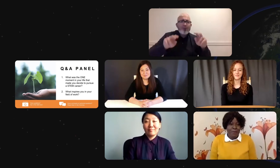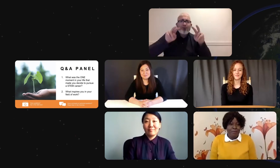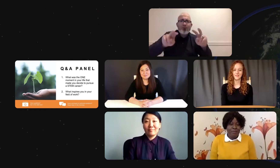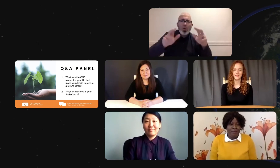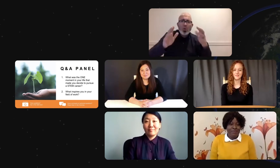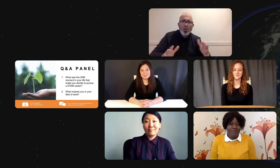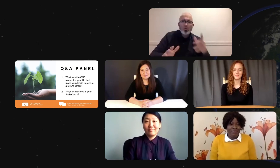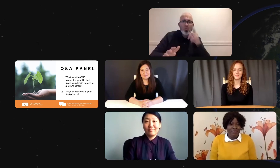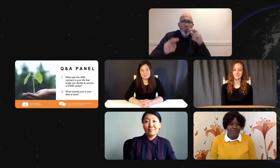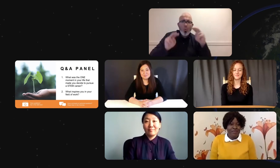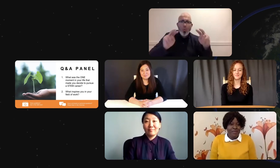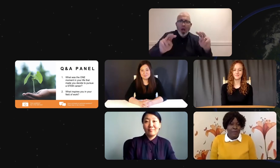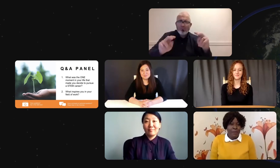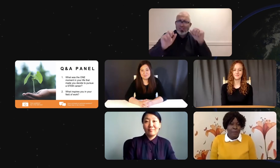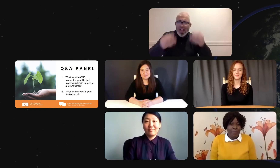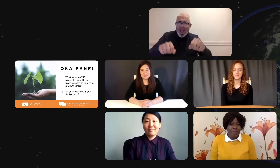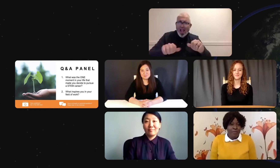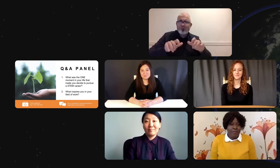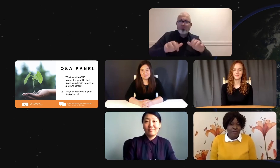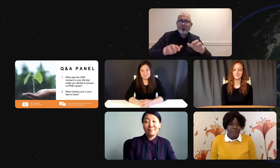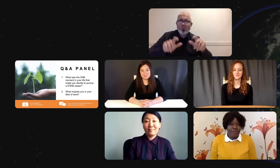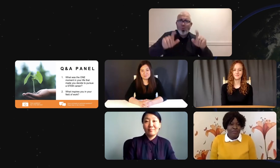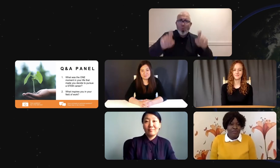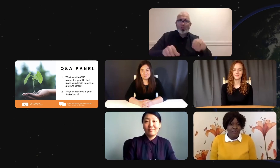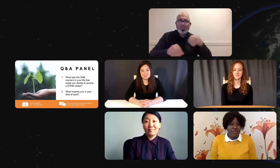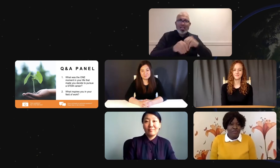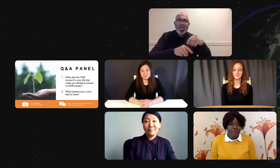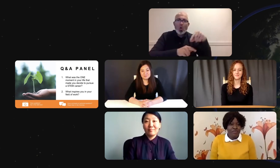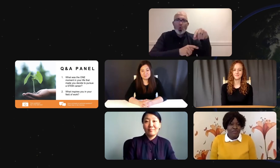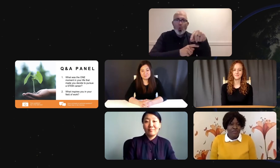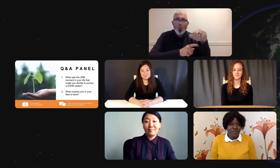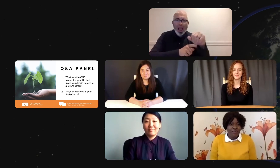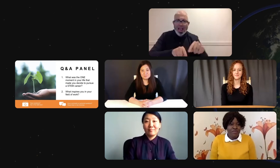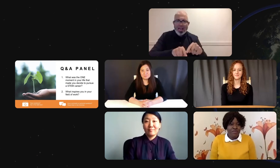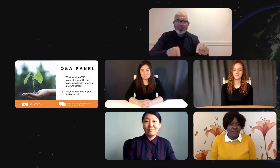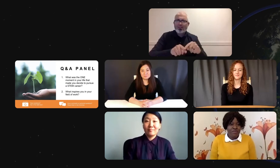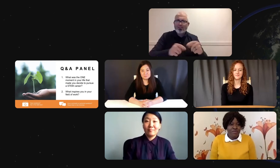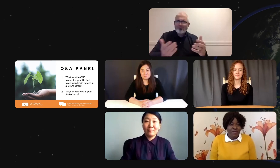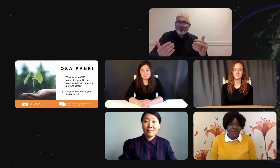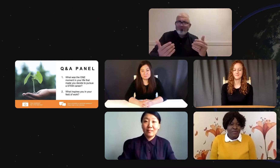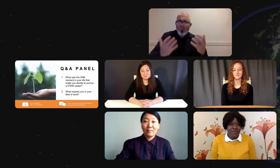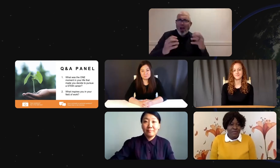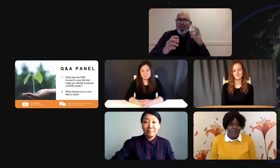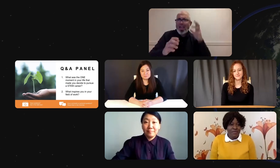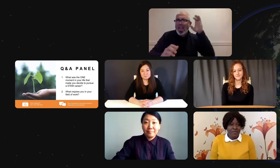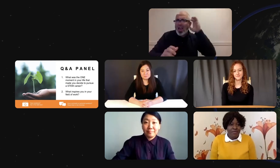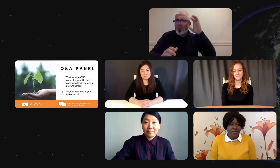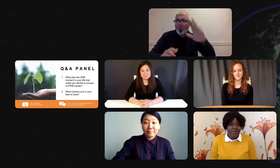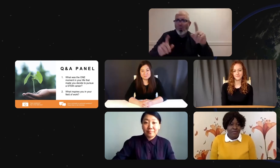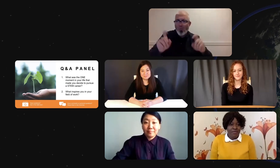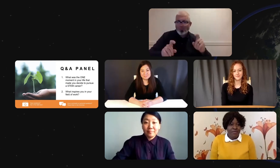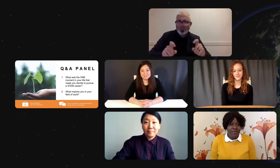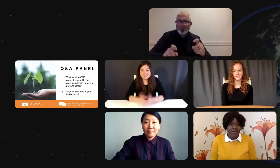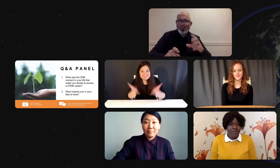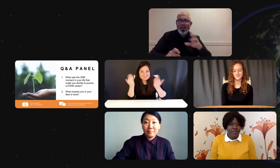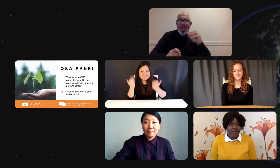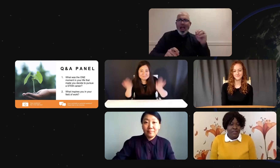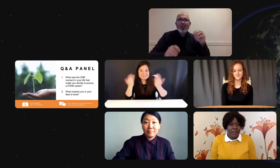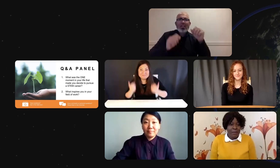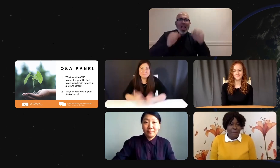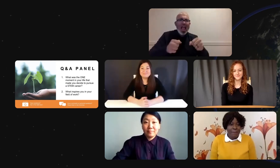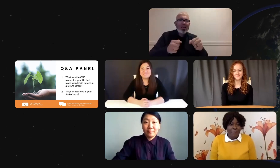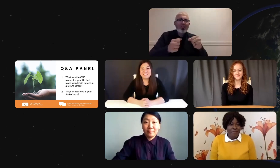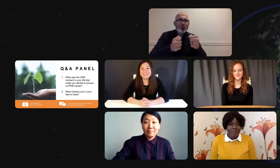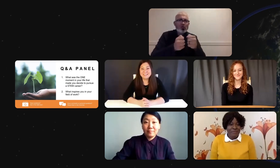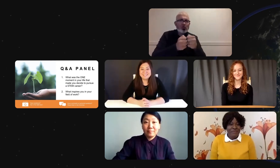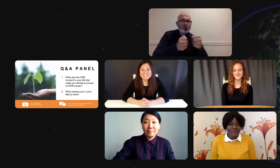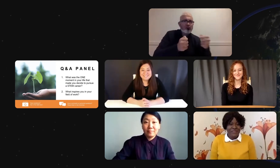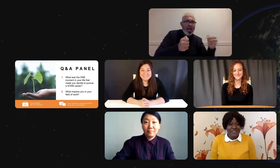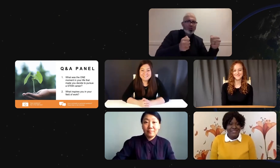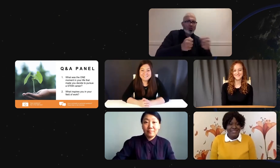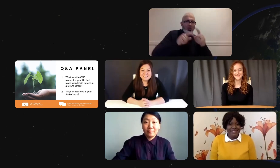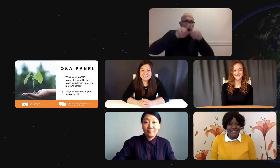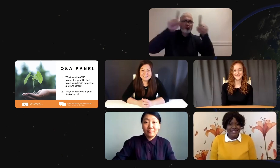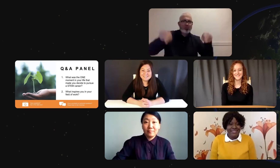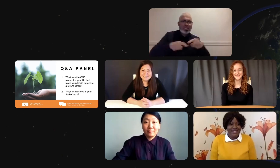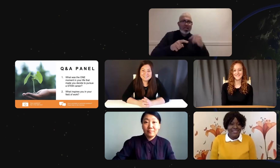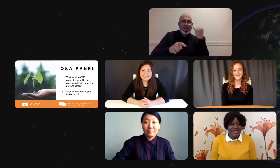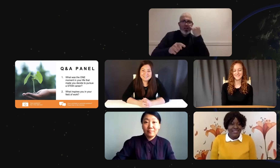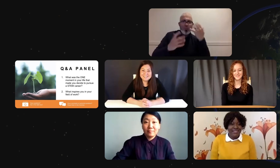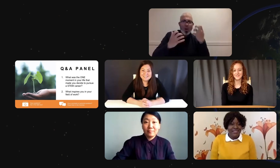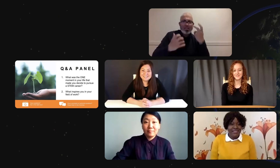Remember, audience, you can reach out to us, communicate with us via the Q&A box.